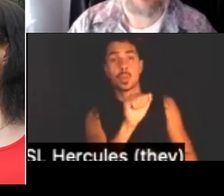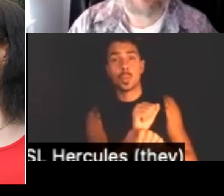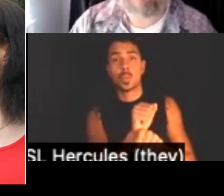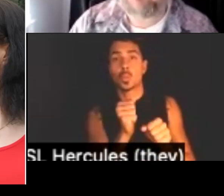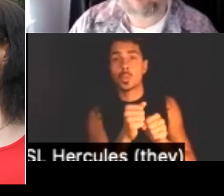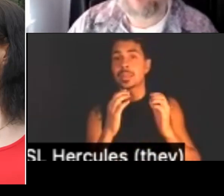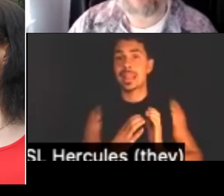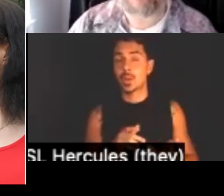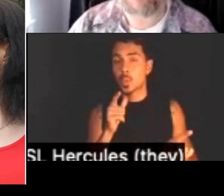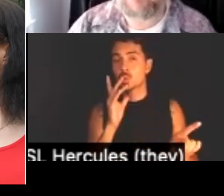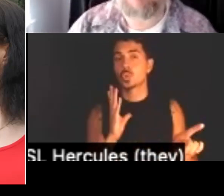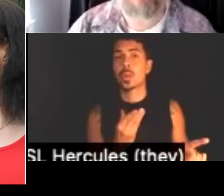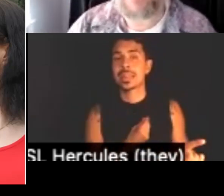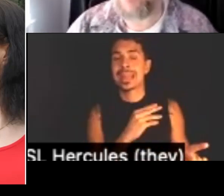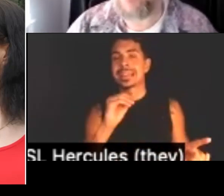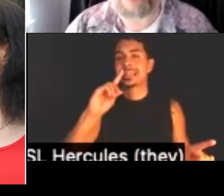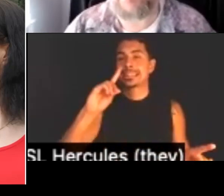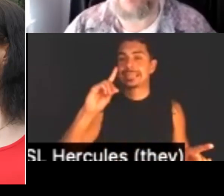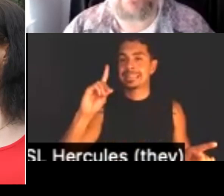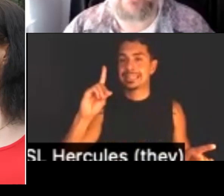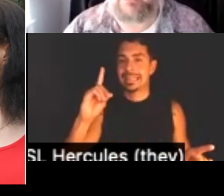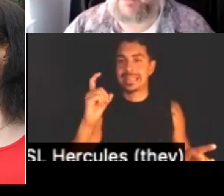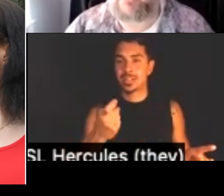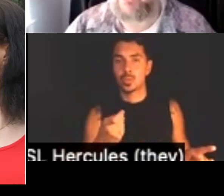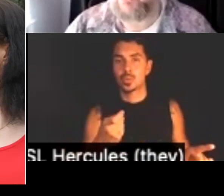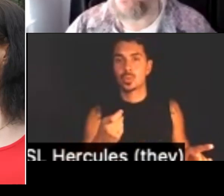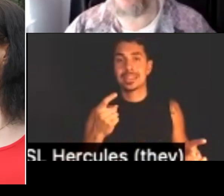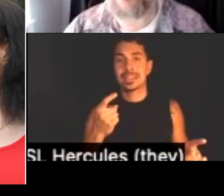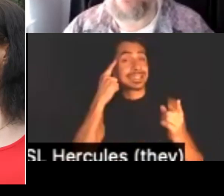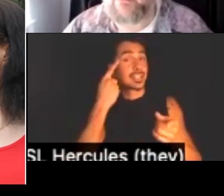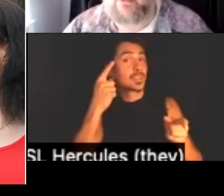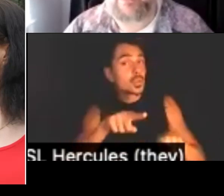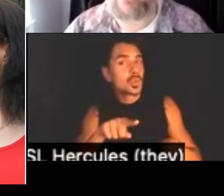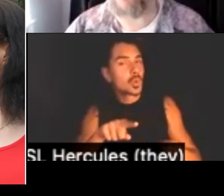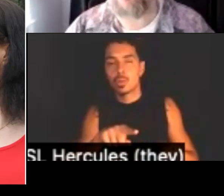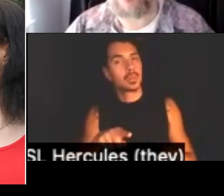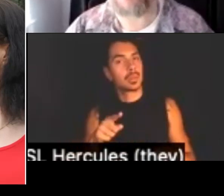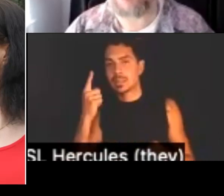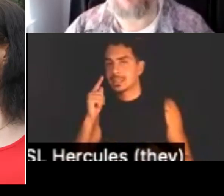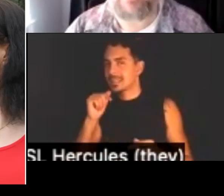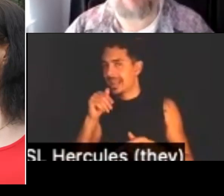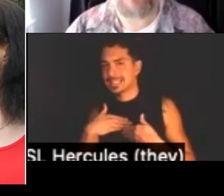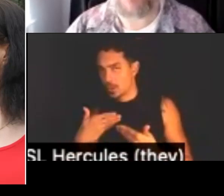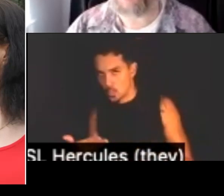and they diagnose them either consensually or not with gender dysphoria or with something